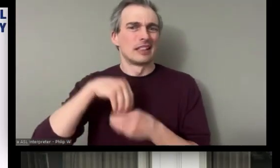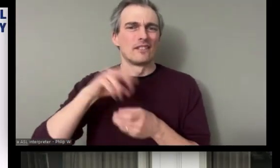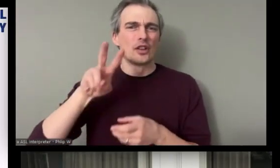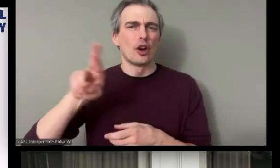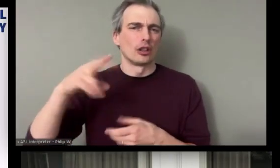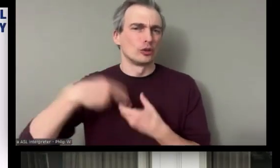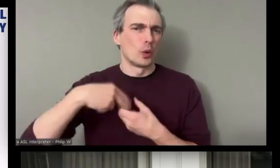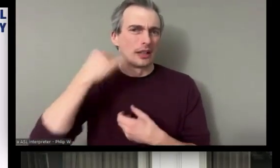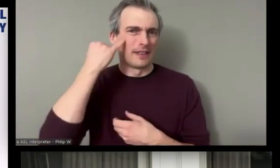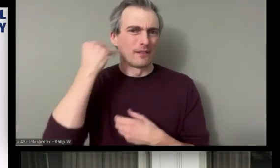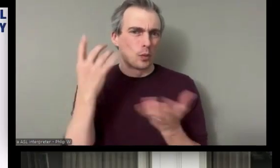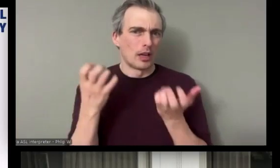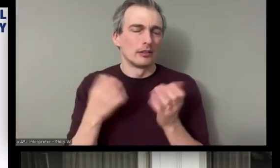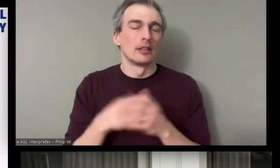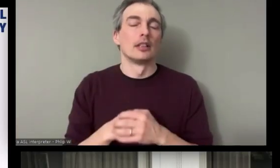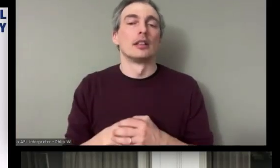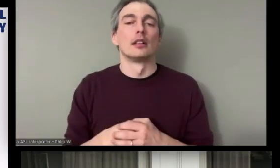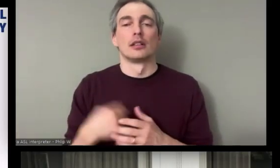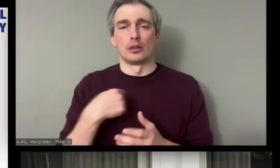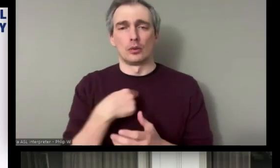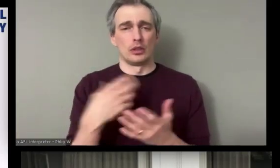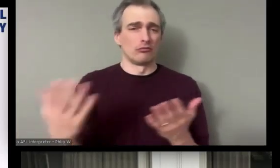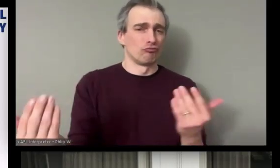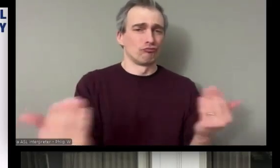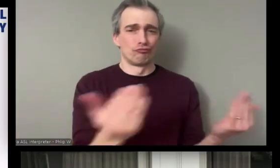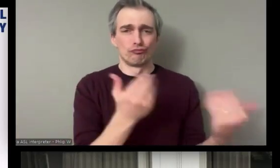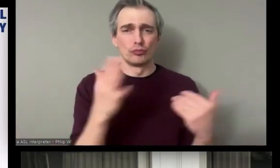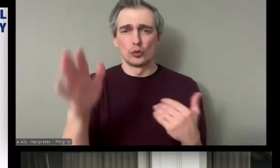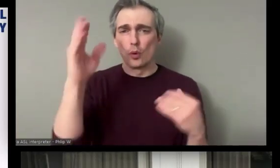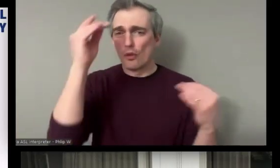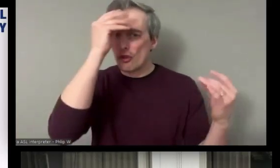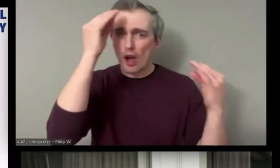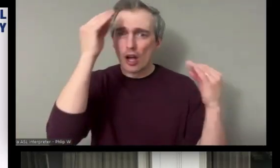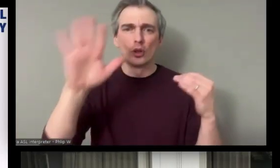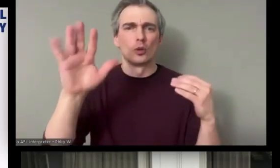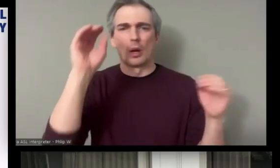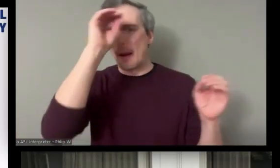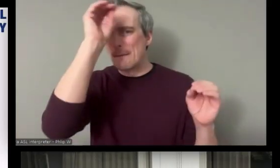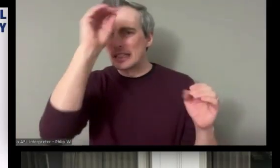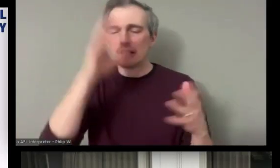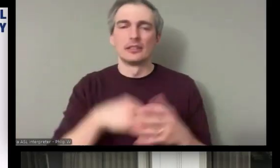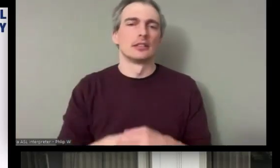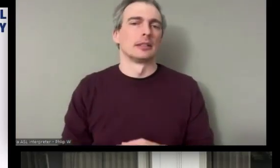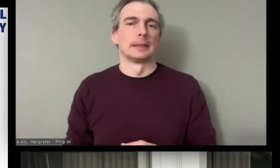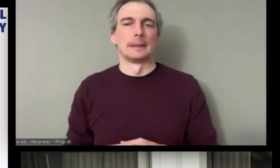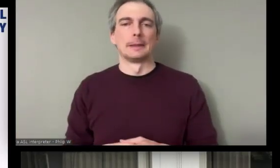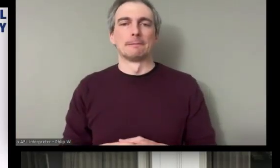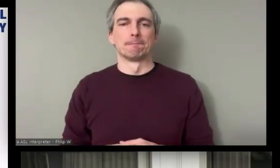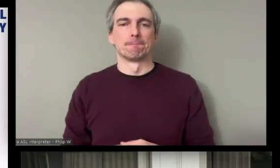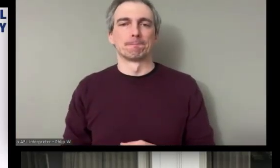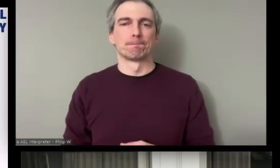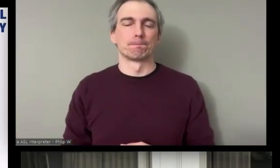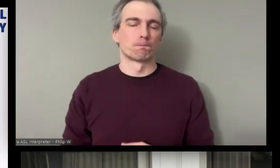And we're gathering your thoughts, your opinions, and yeah. On all the accessibility features.